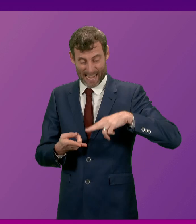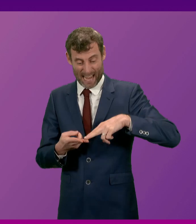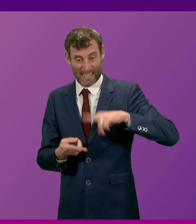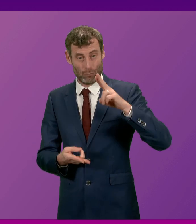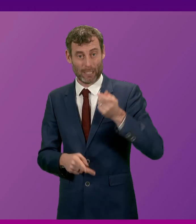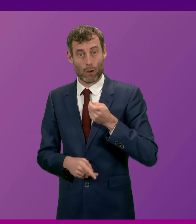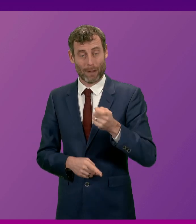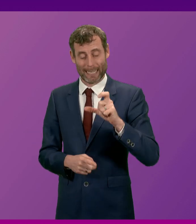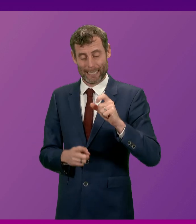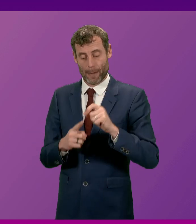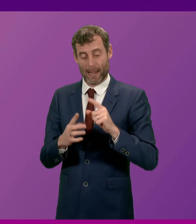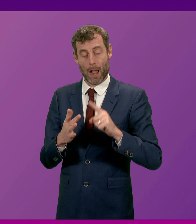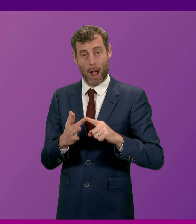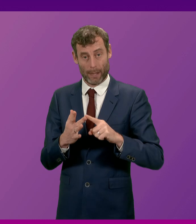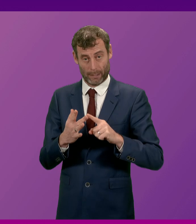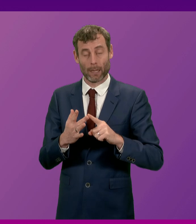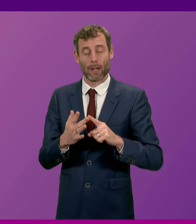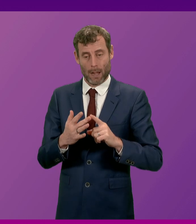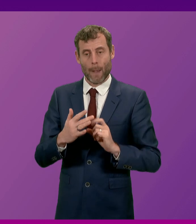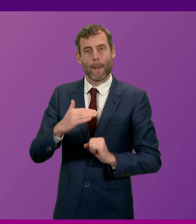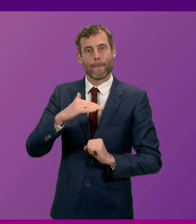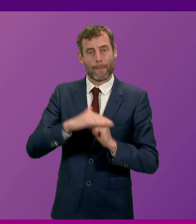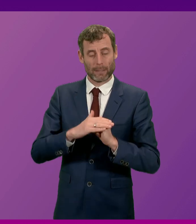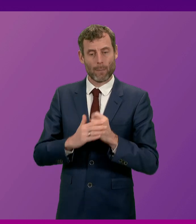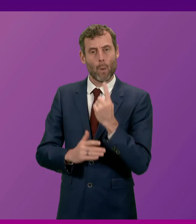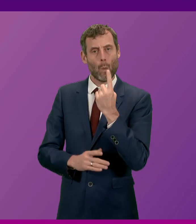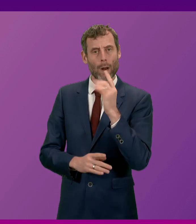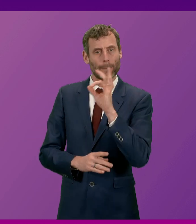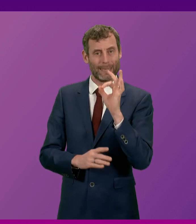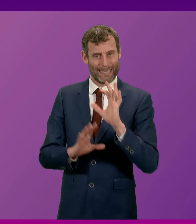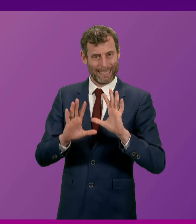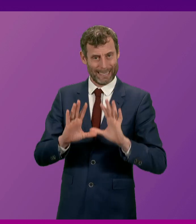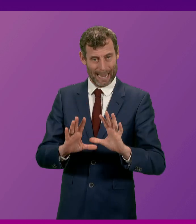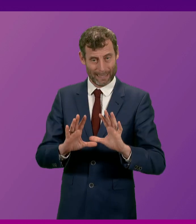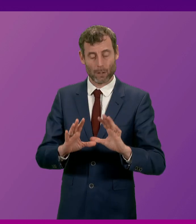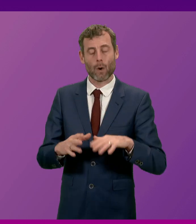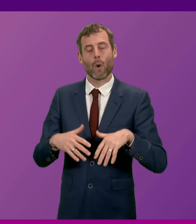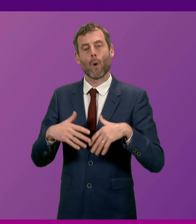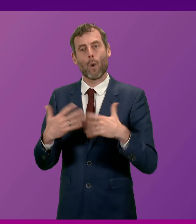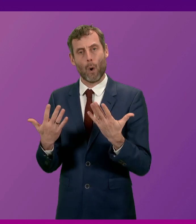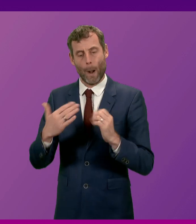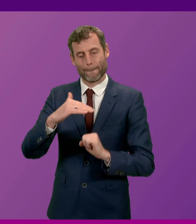maximum of 6 per cent where rent controls apply ensures protections for tenants from large rent